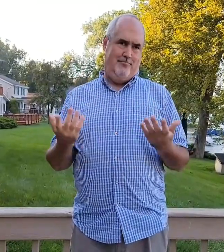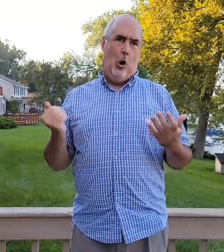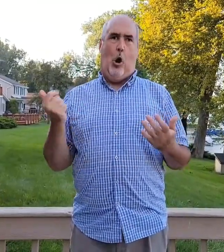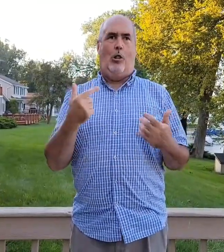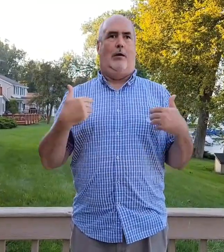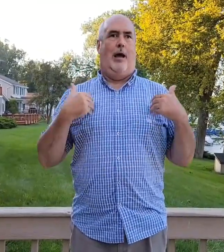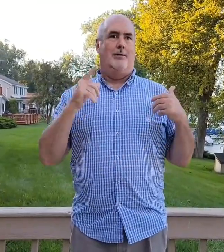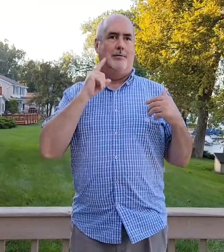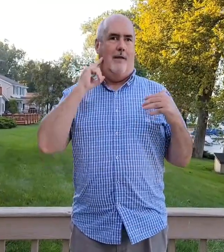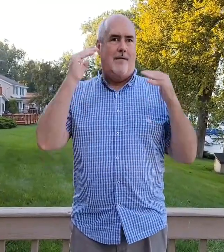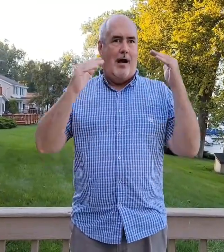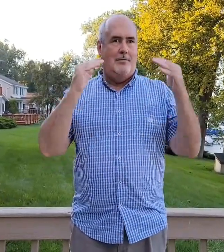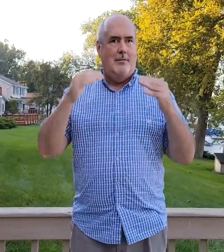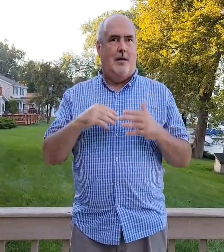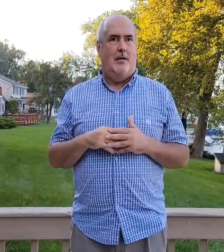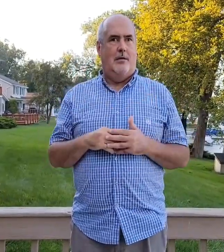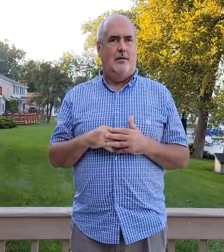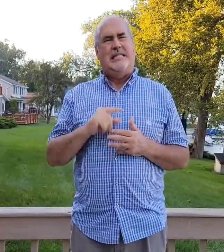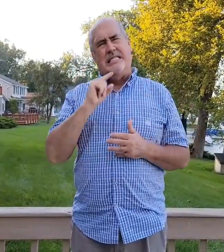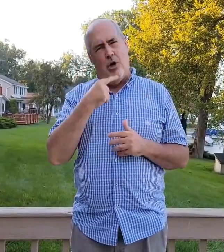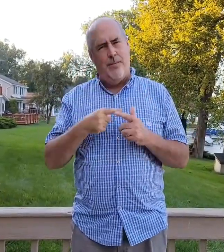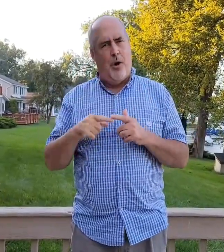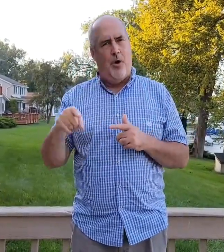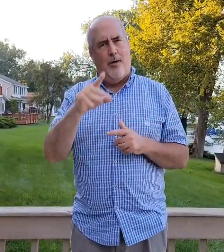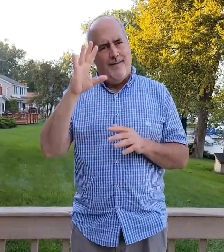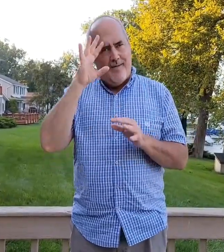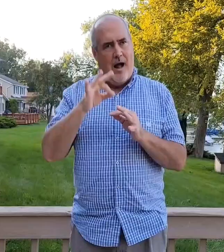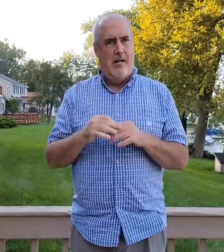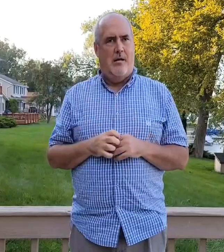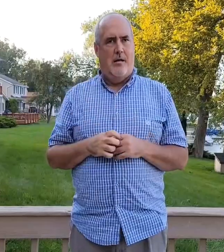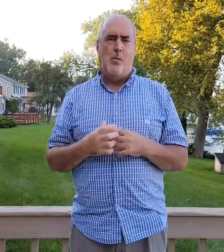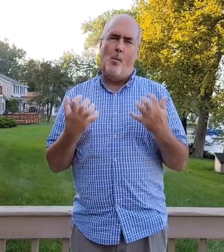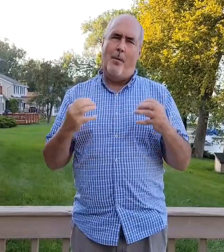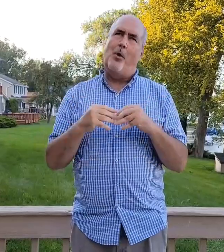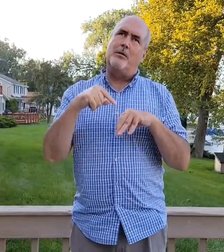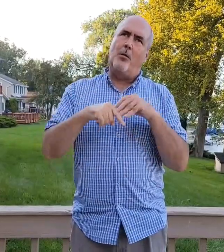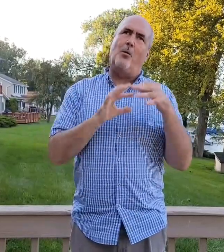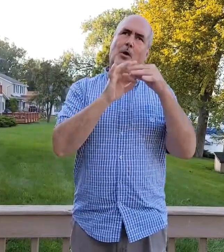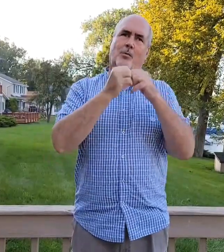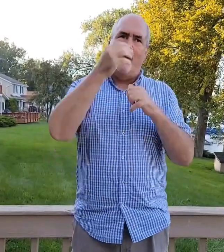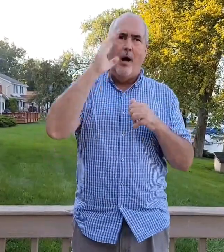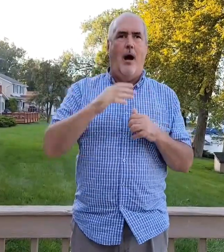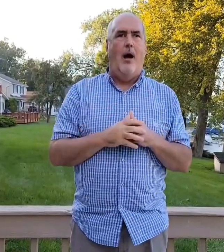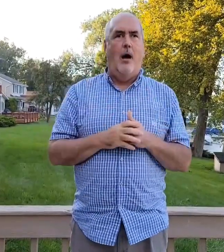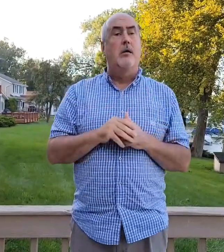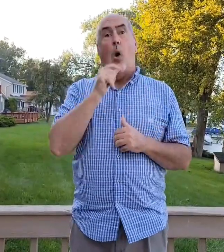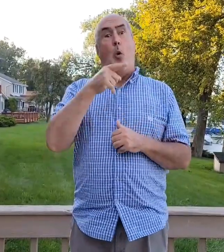And really is all because of the Deaf young adults who are serious about their faith. They want a deeper relationship with God,